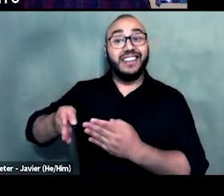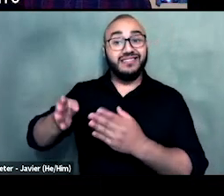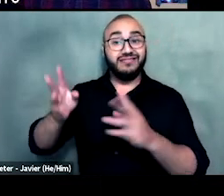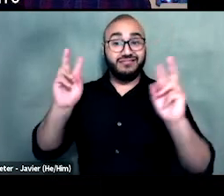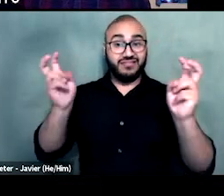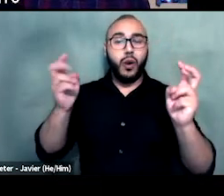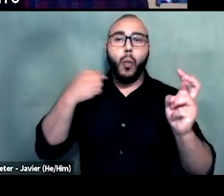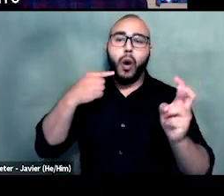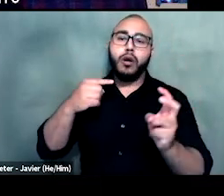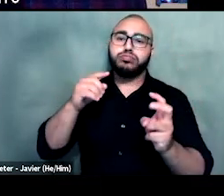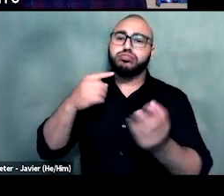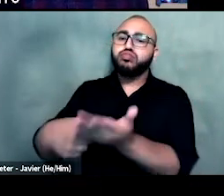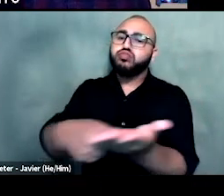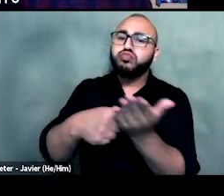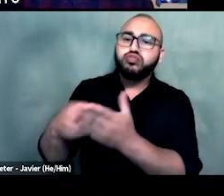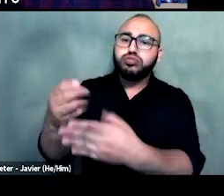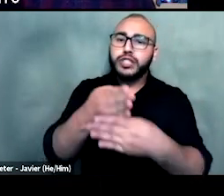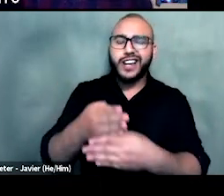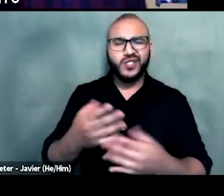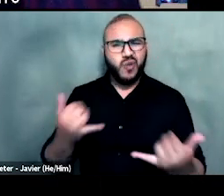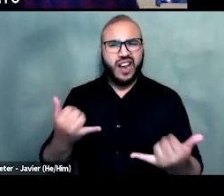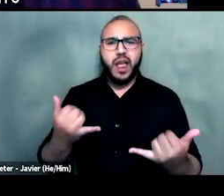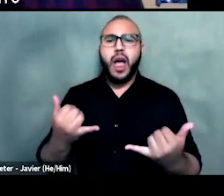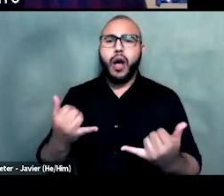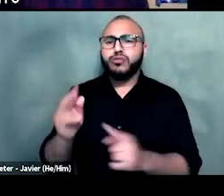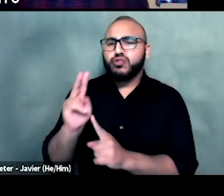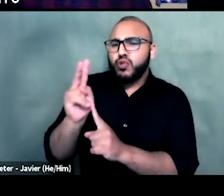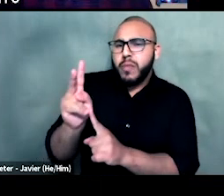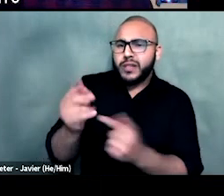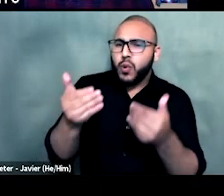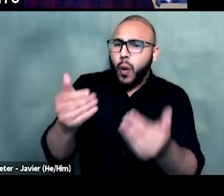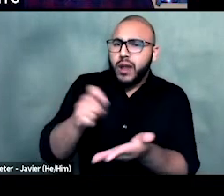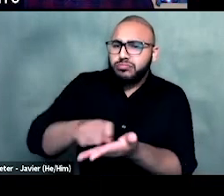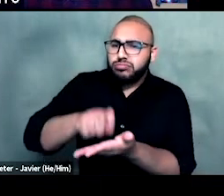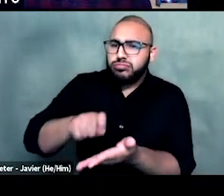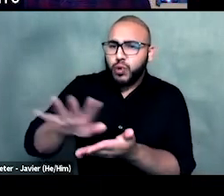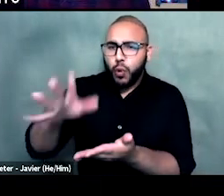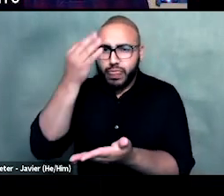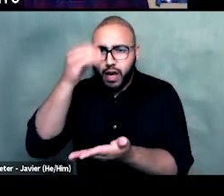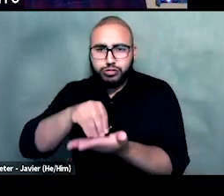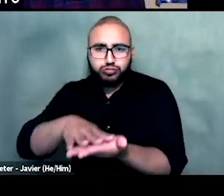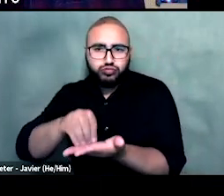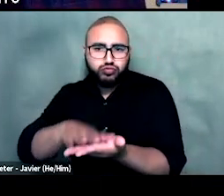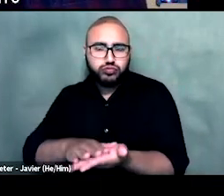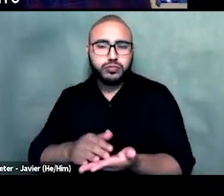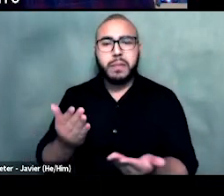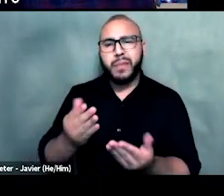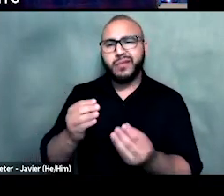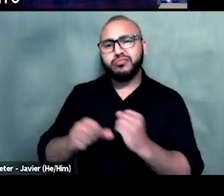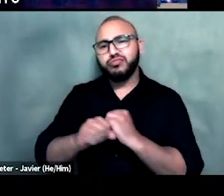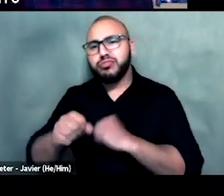So I'm gonna give you at least a two minutes or so. Maybe a little longer. So again, when